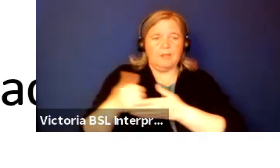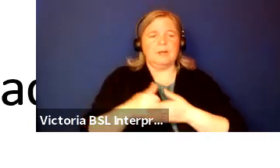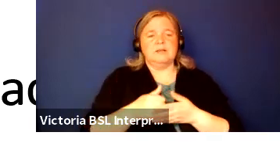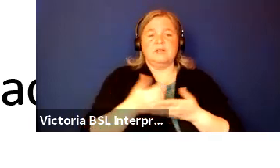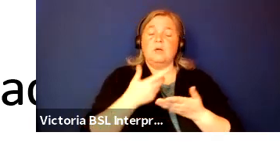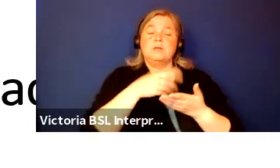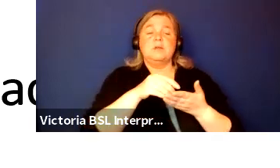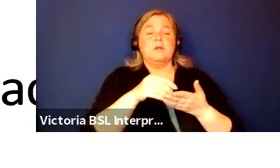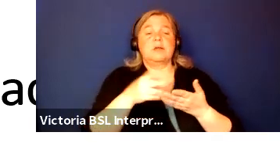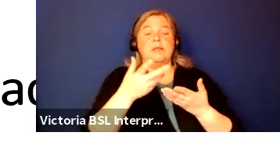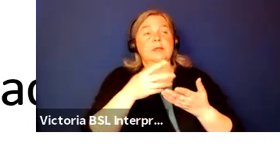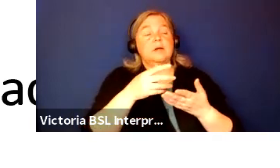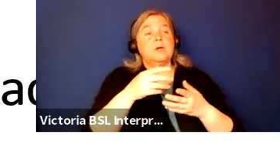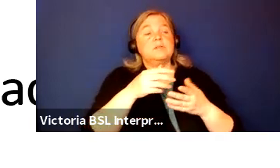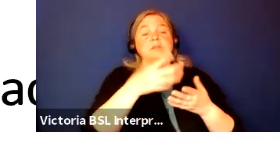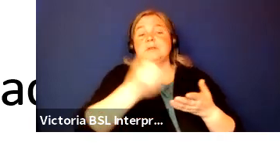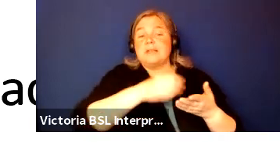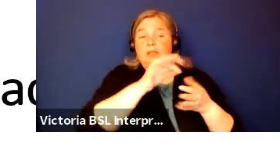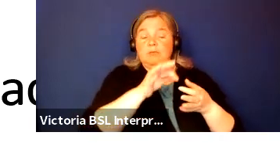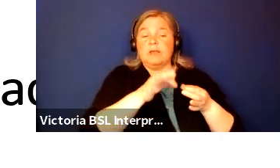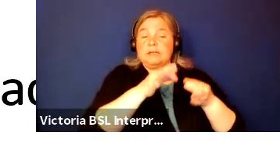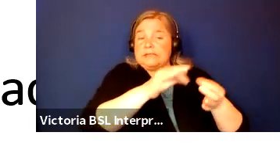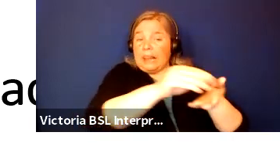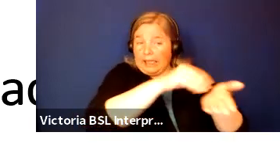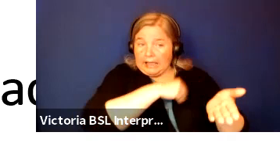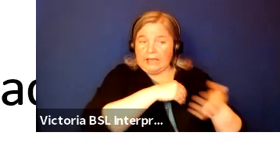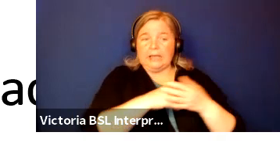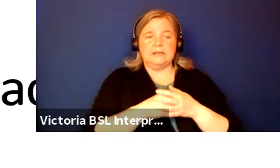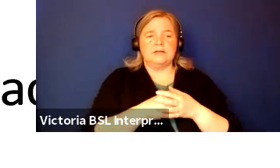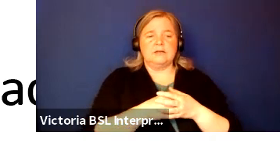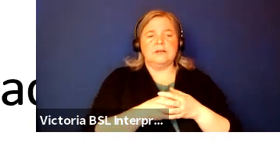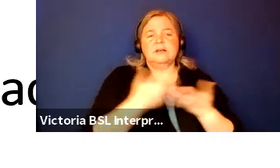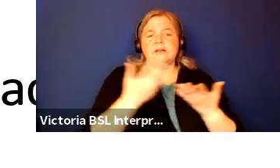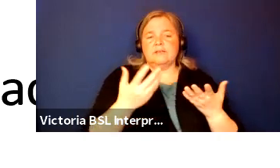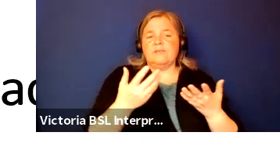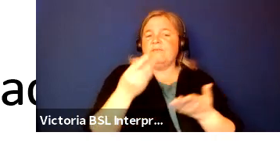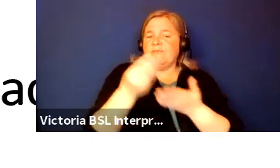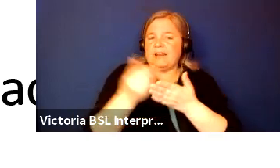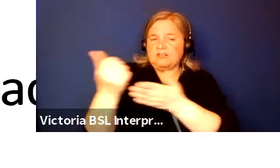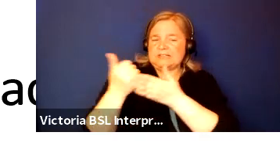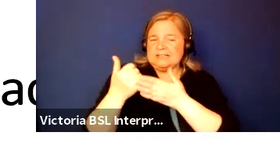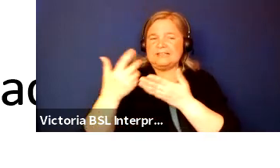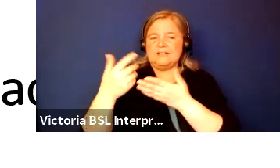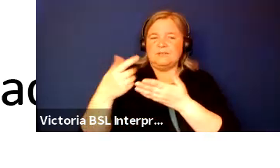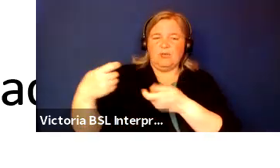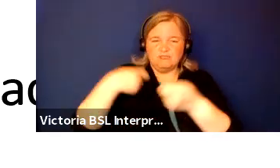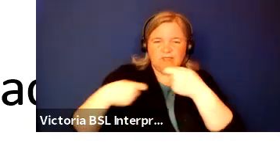medical support. Information to continuous job - we want to work.